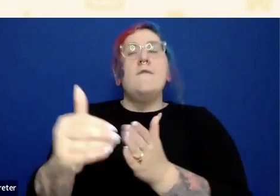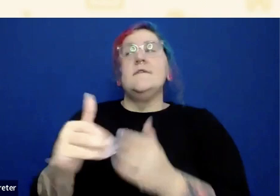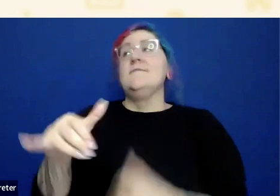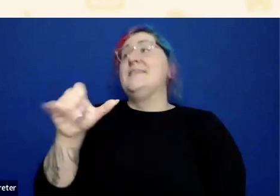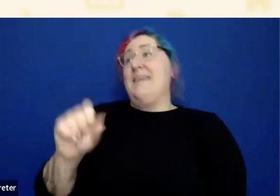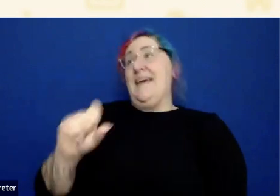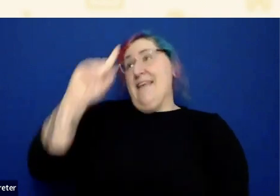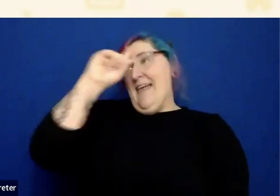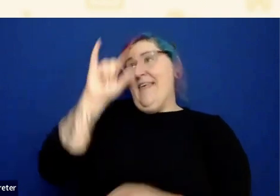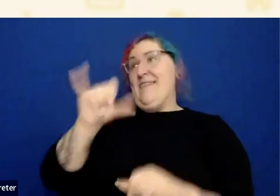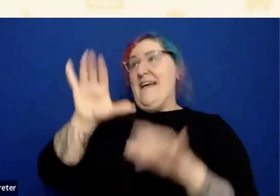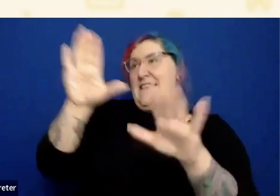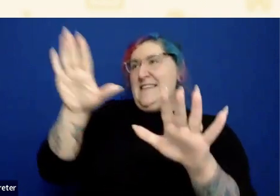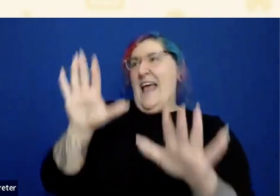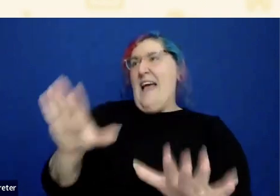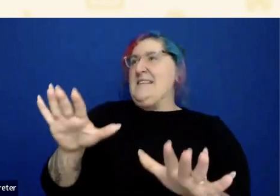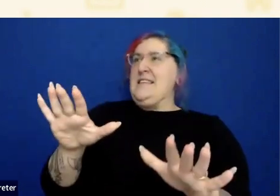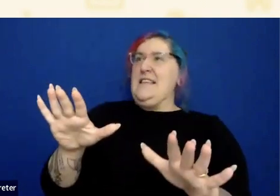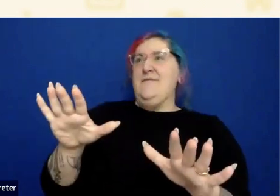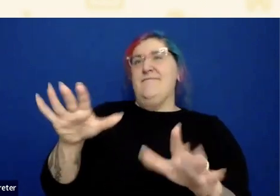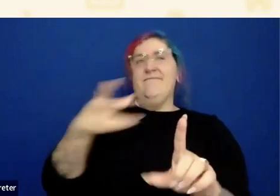Because, of course, first of all, in terms of volume,